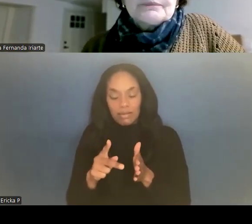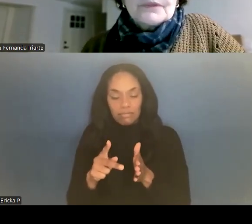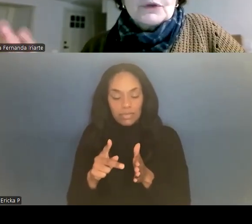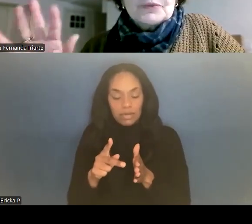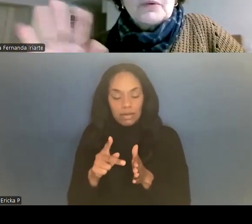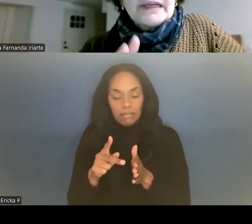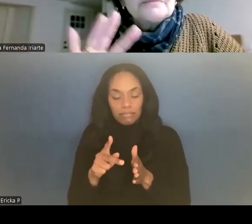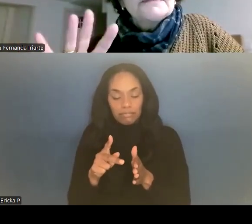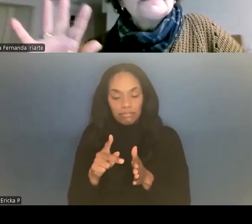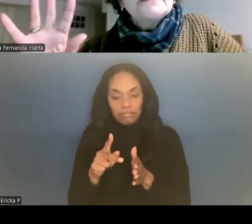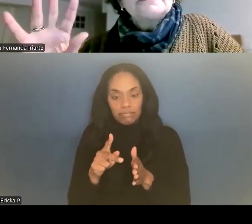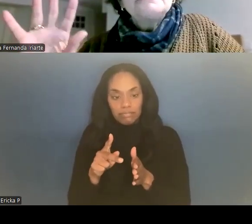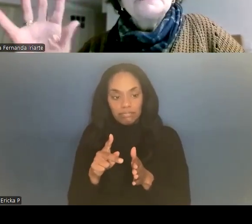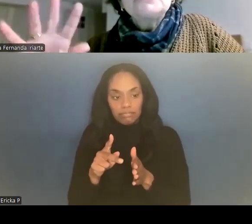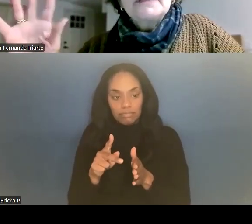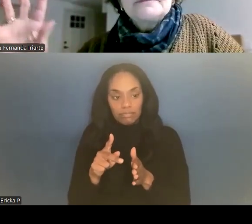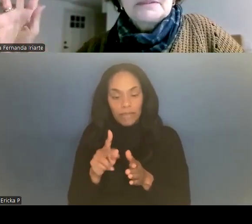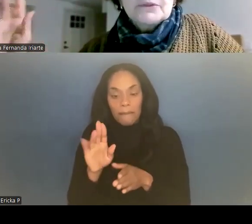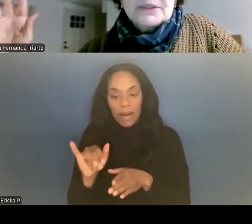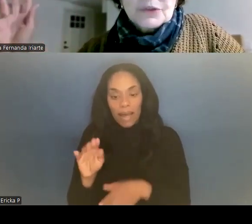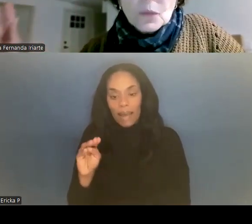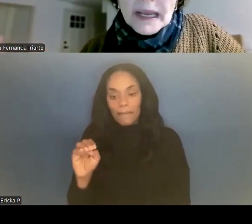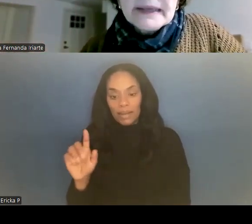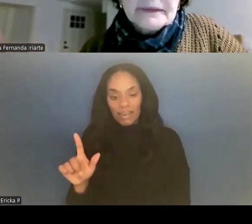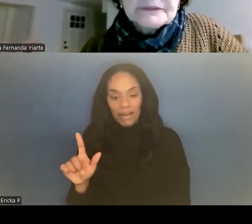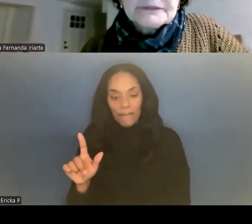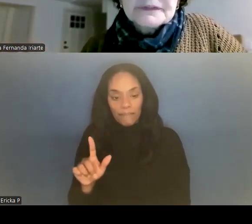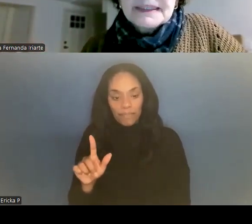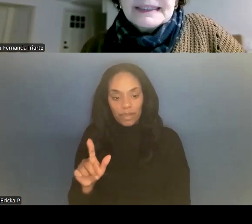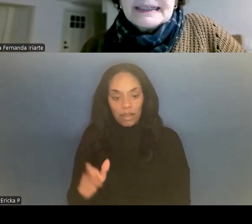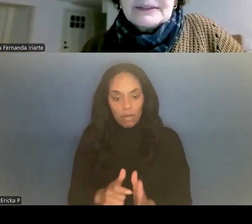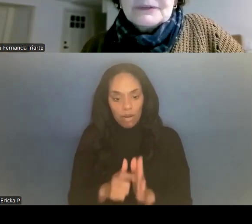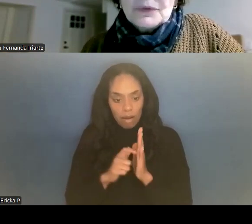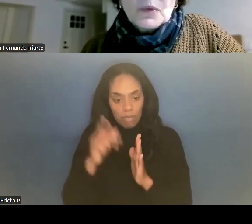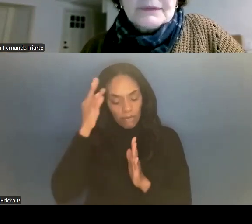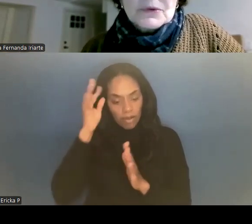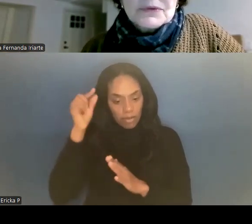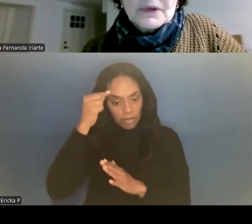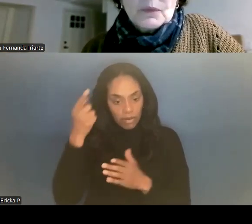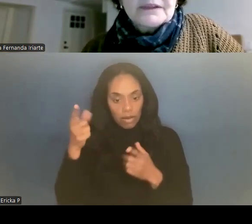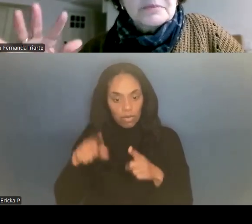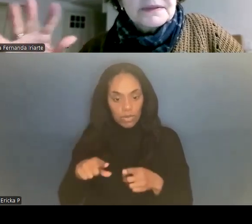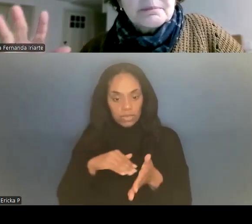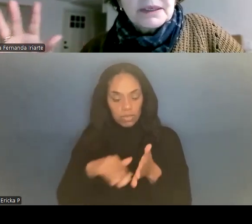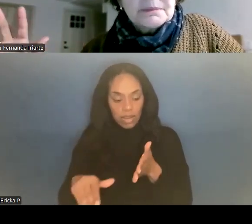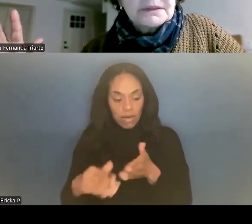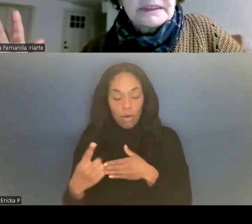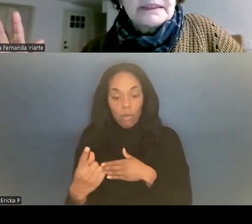Those requirements that the federal government agreed to waives and for the waivers, one of them is comparability.